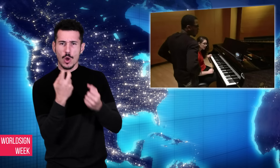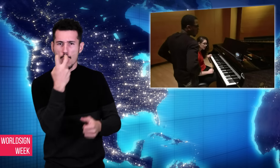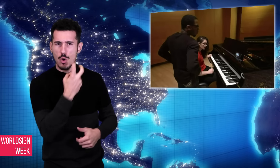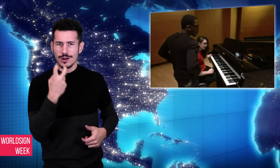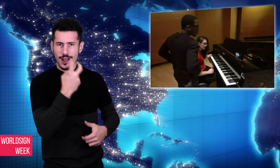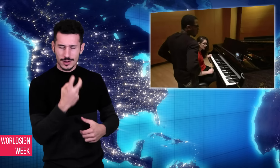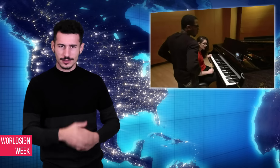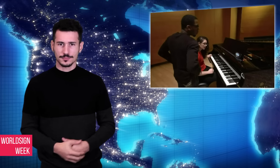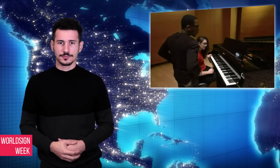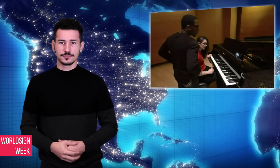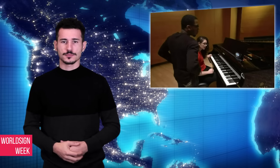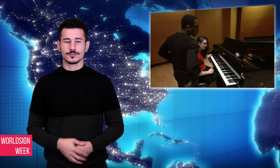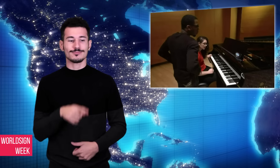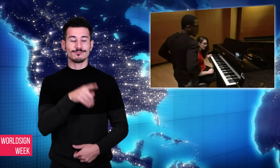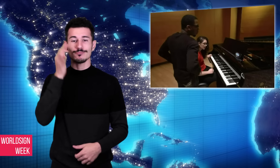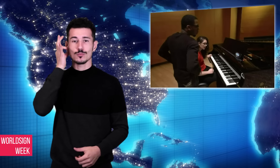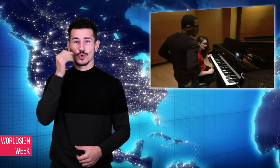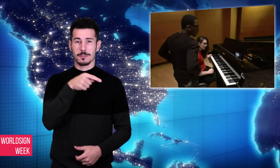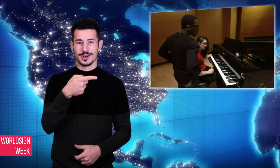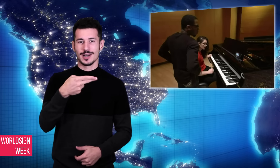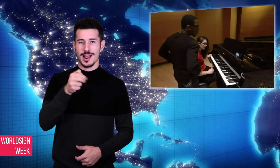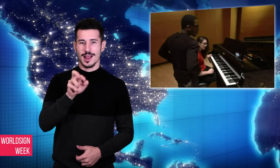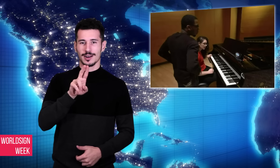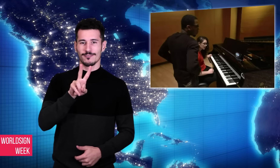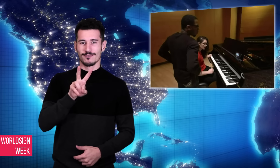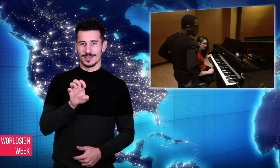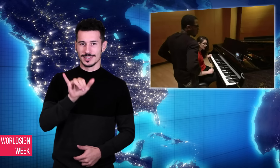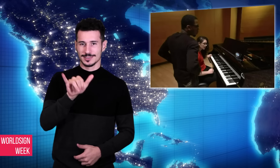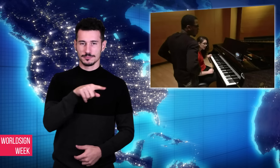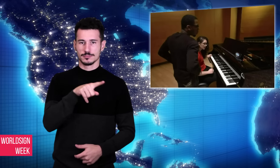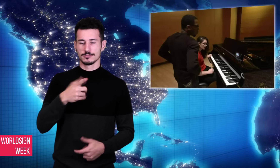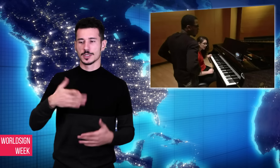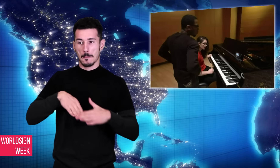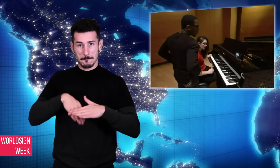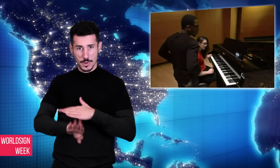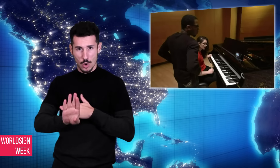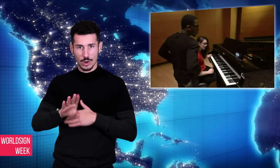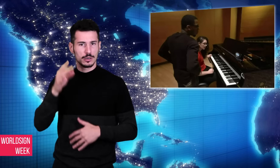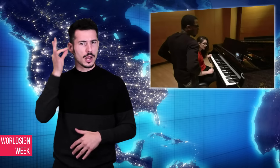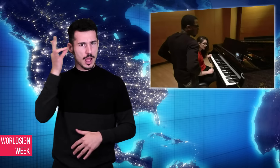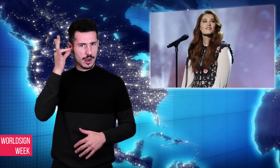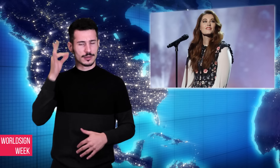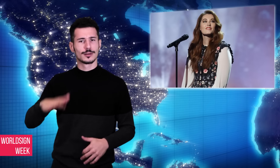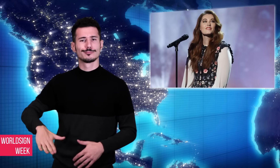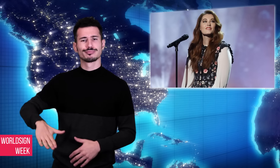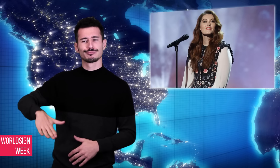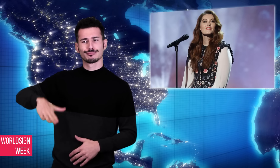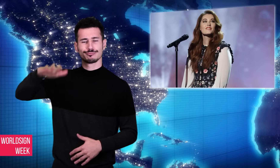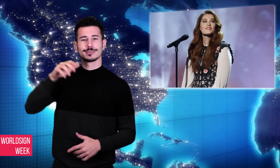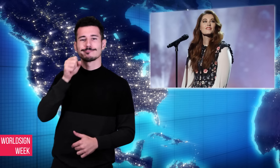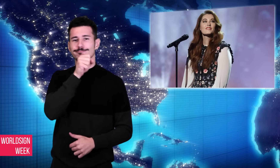oralism. Harvey was born hearing and grew up singing; it was her disease